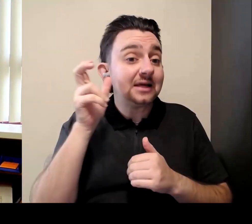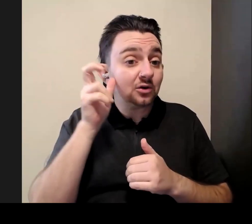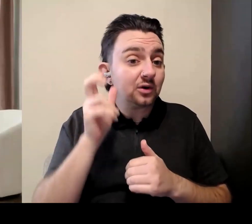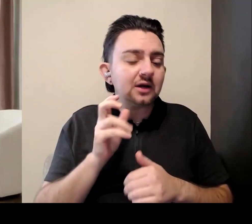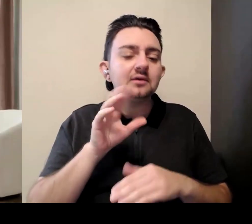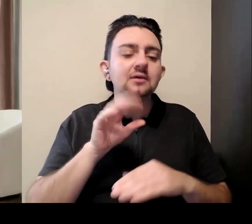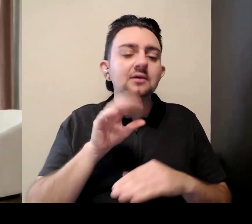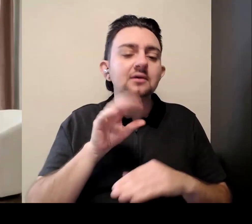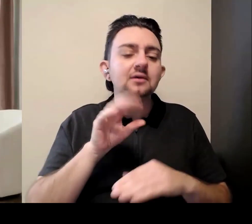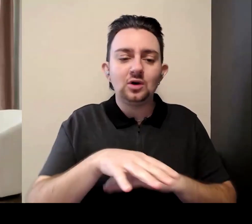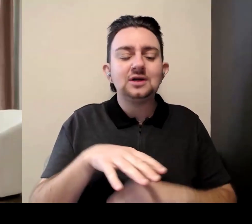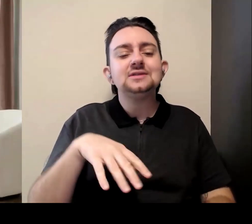Okay, so I did jump the gun.